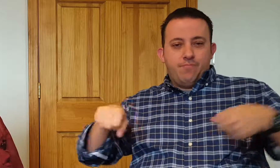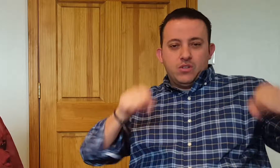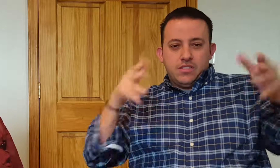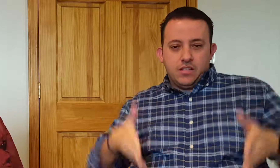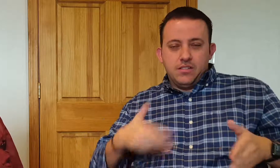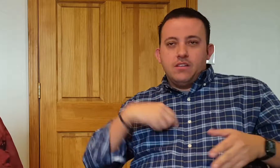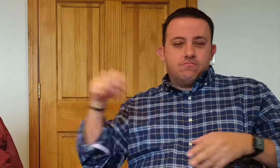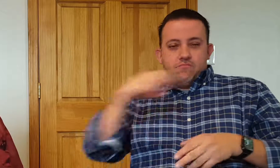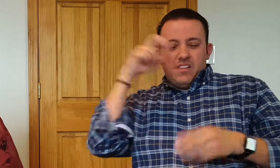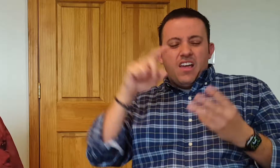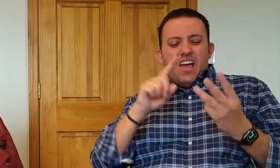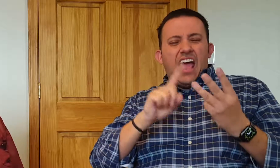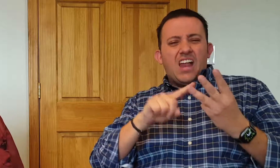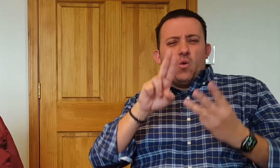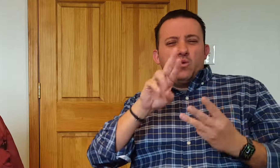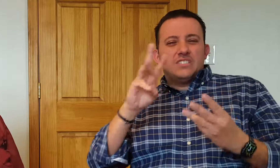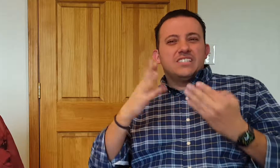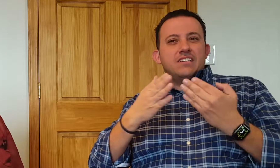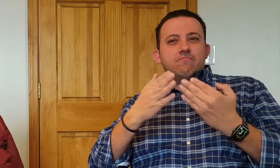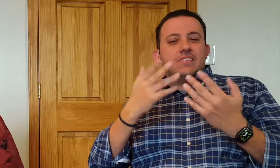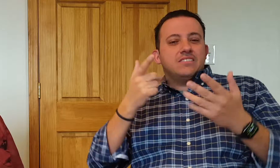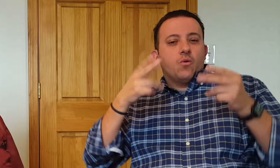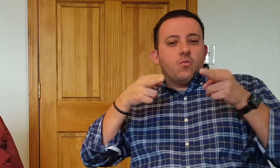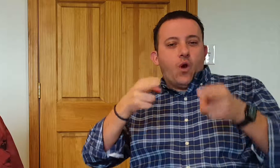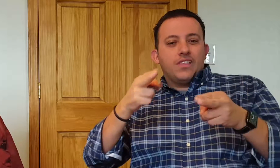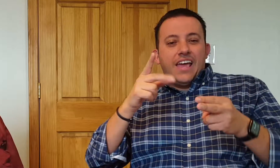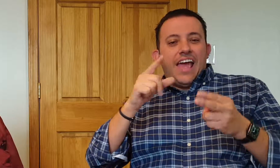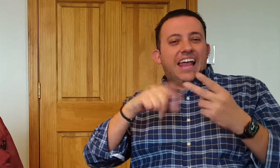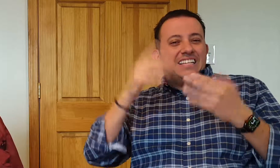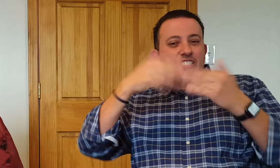And Route 66 also is a really easy road to remember.